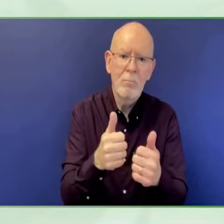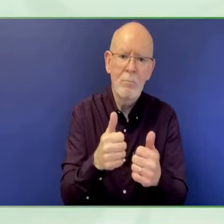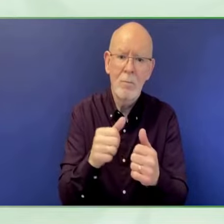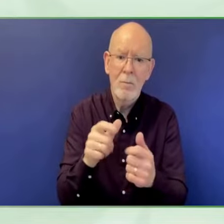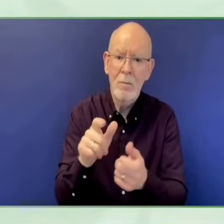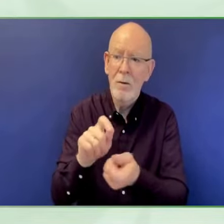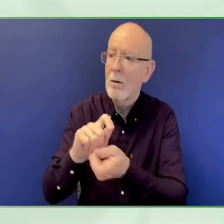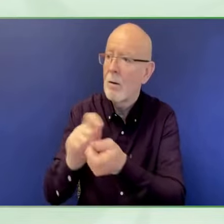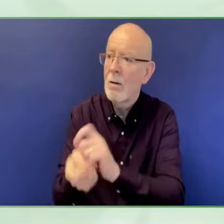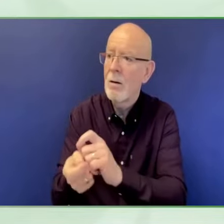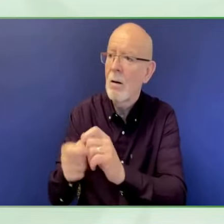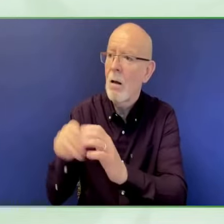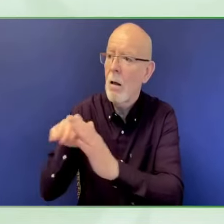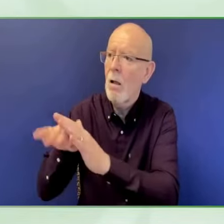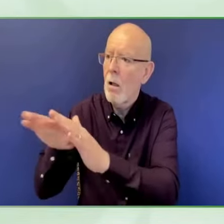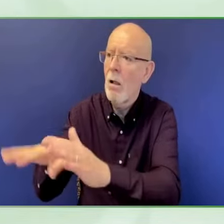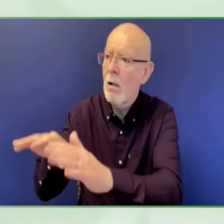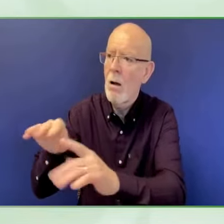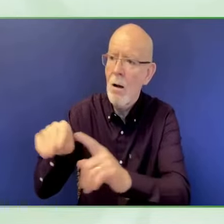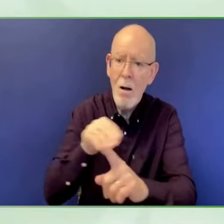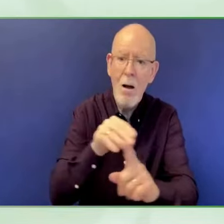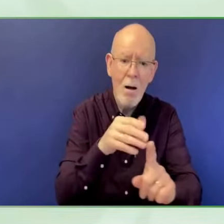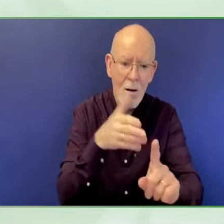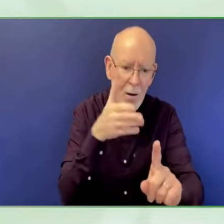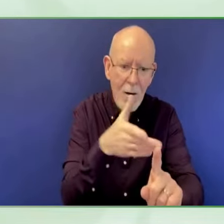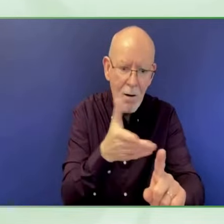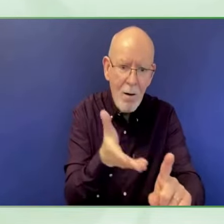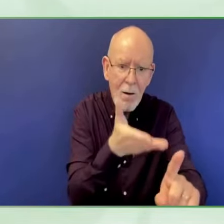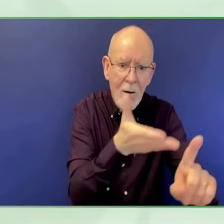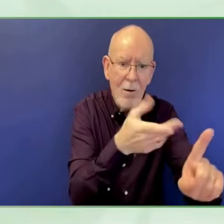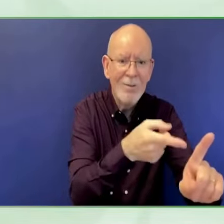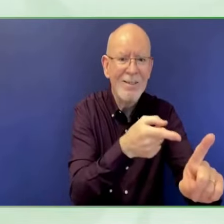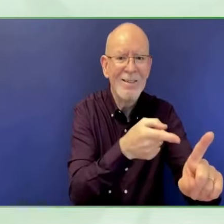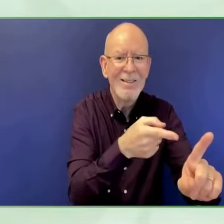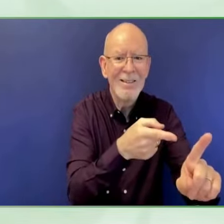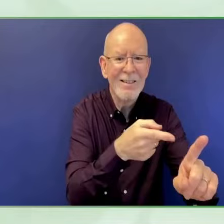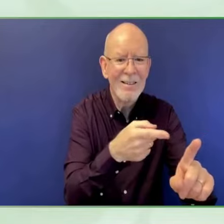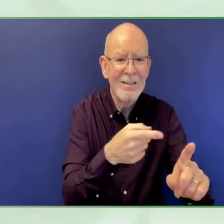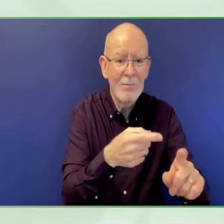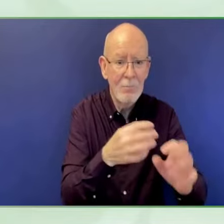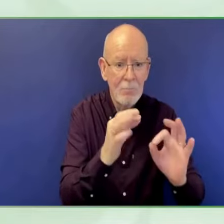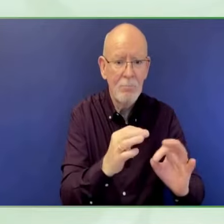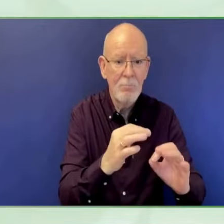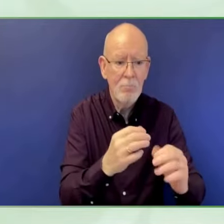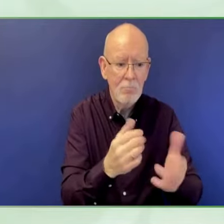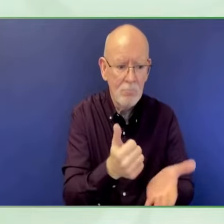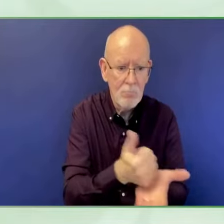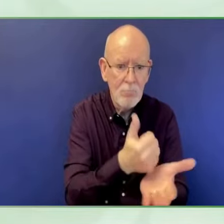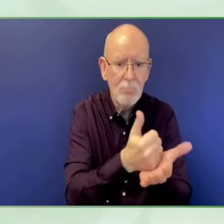them and also strengthening. In our case, for example, we developed community support groups